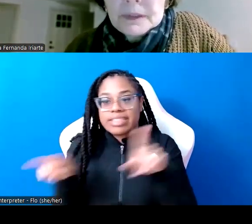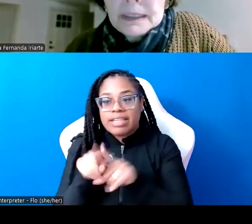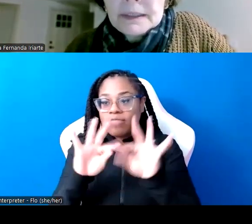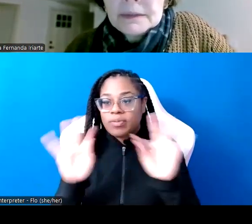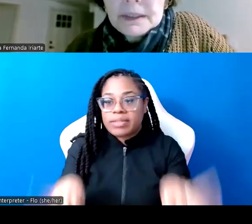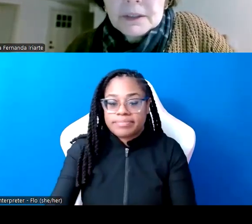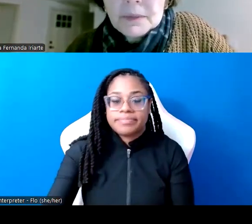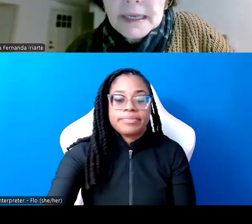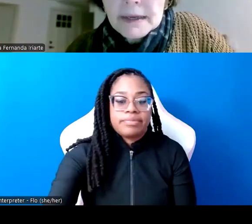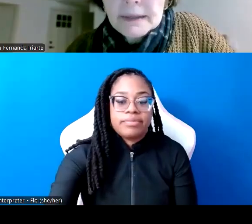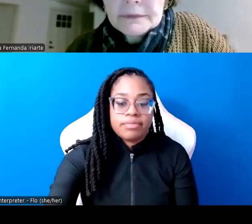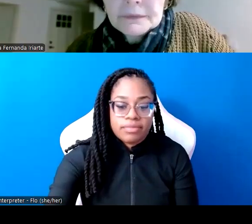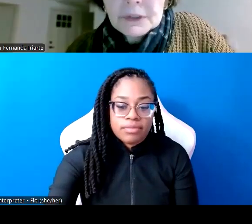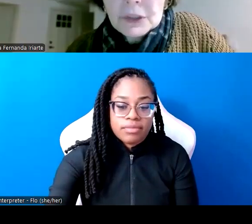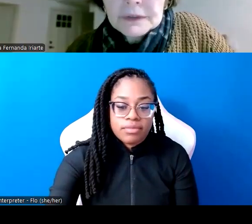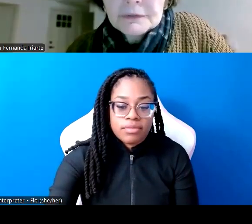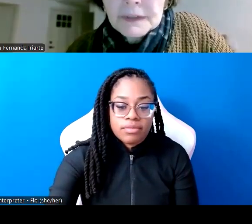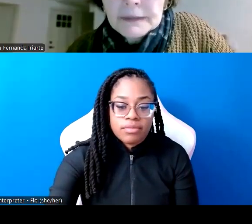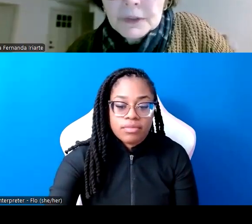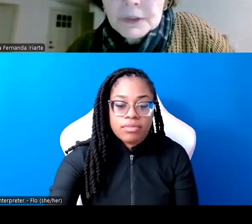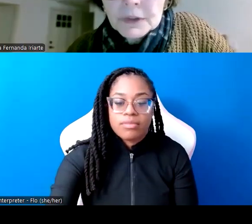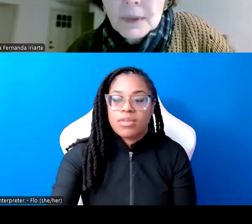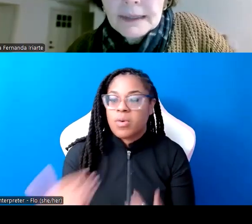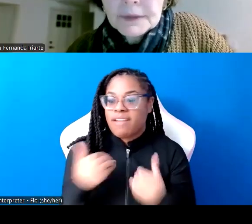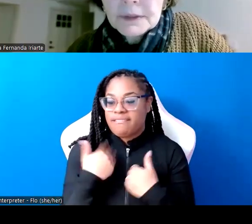And then here we have you know it's a five year waiver.